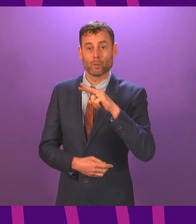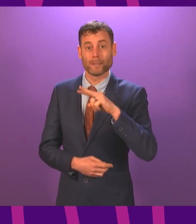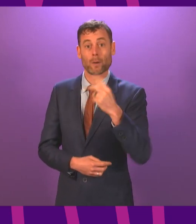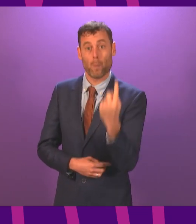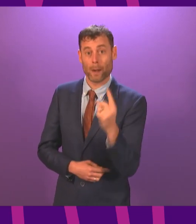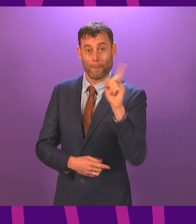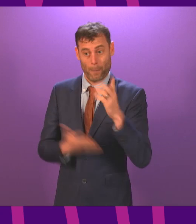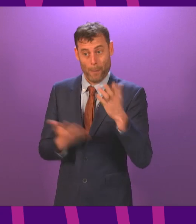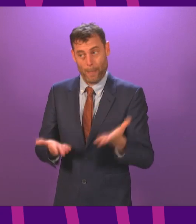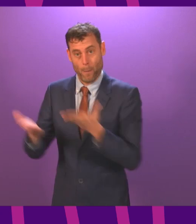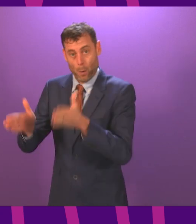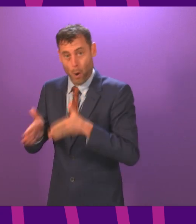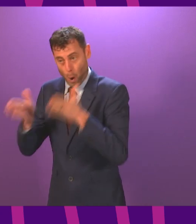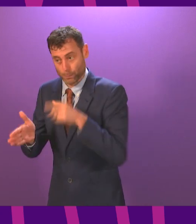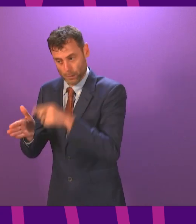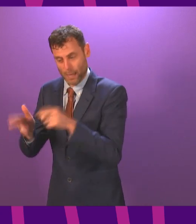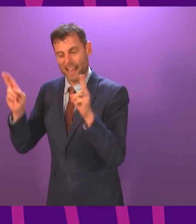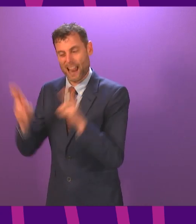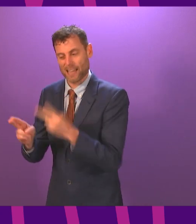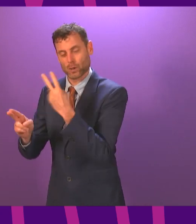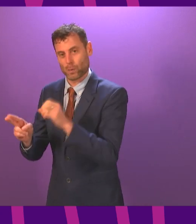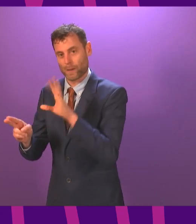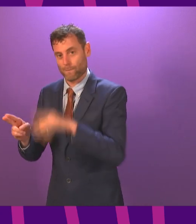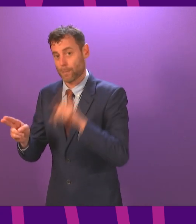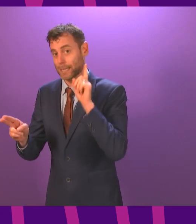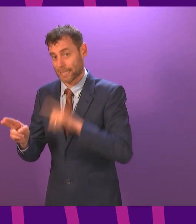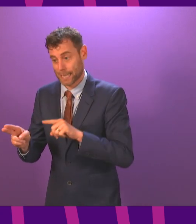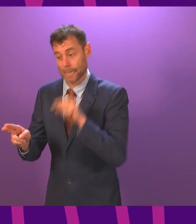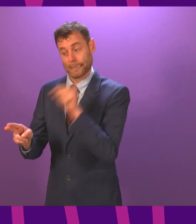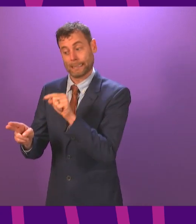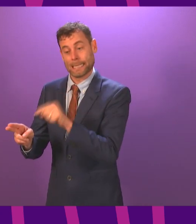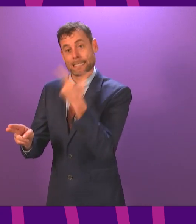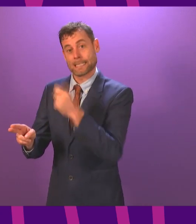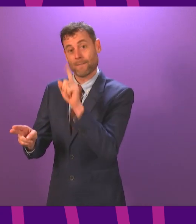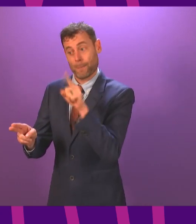people are in hospital—a decrease of 20 from yesterday—and 70 people are in intensive